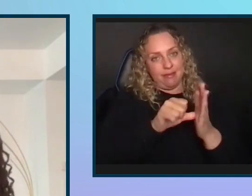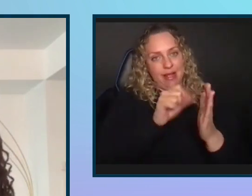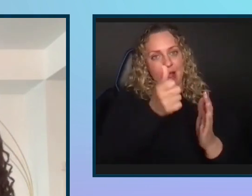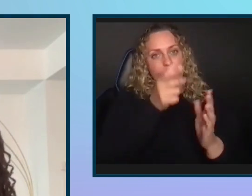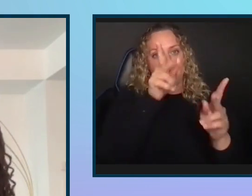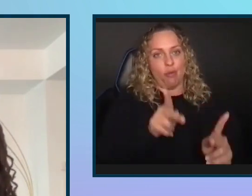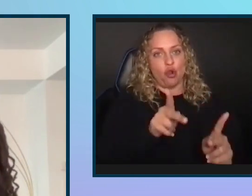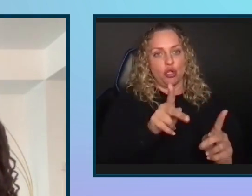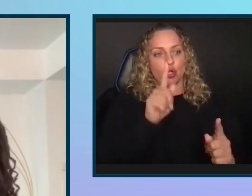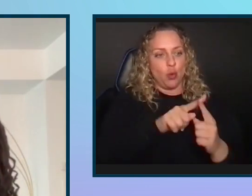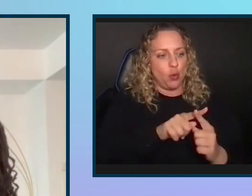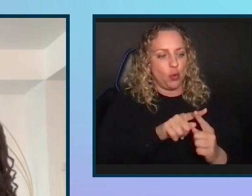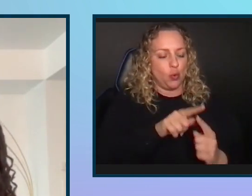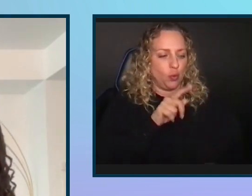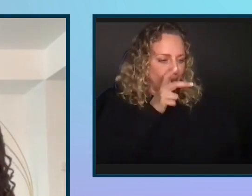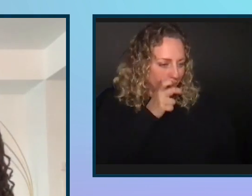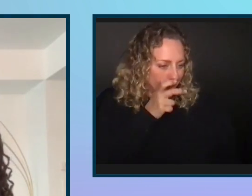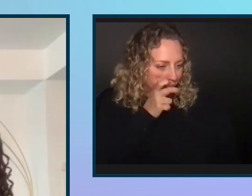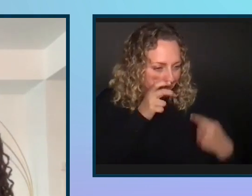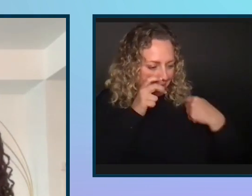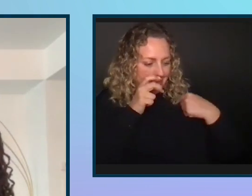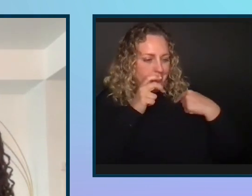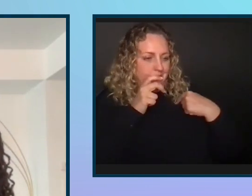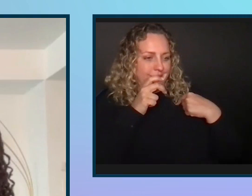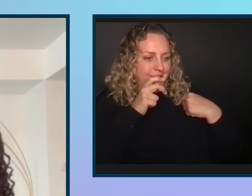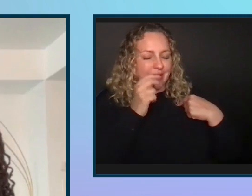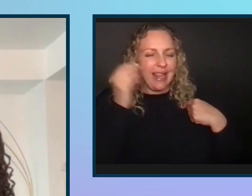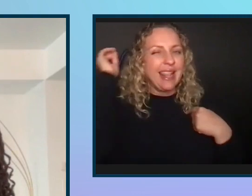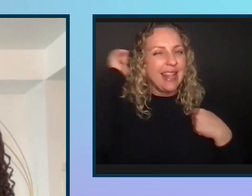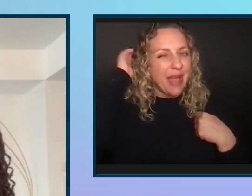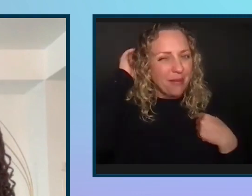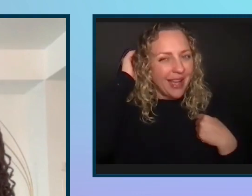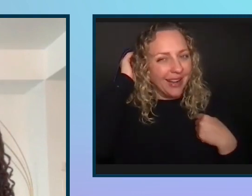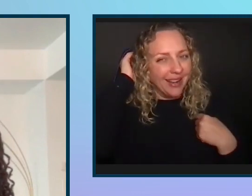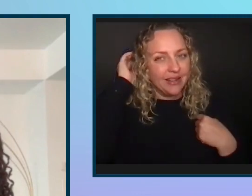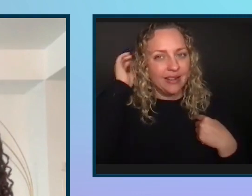I think it's a great suggestion to just keep that in mind. So we do talk about great and someone came up